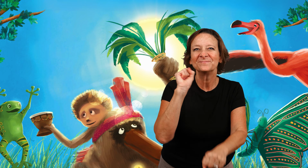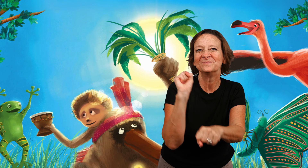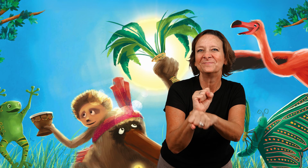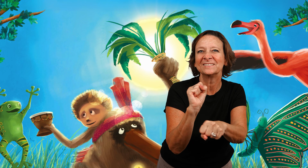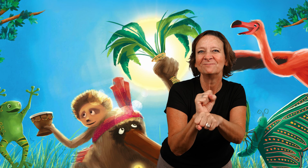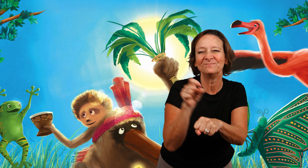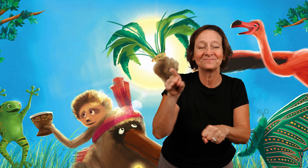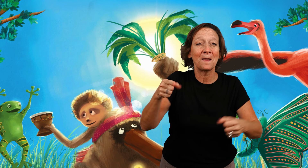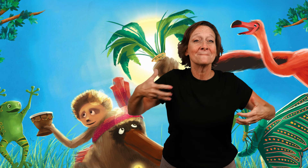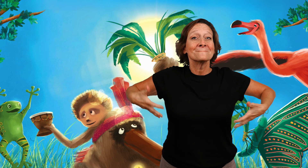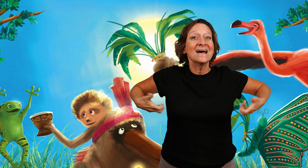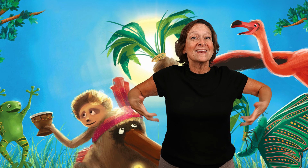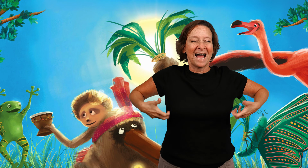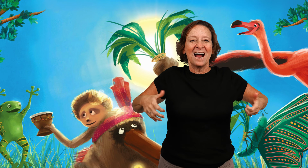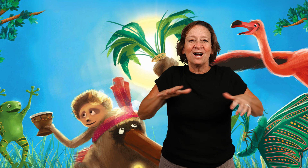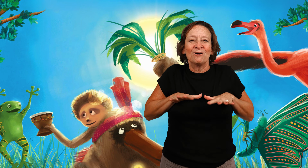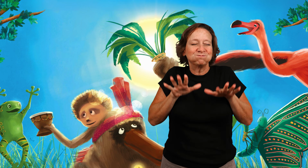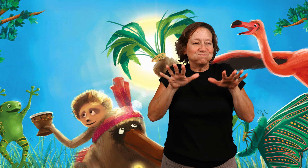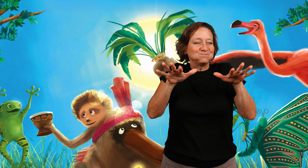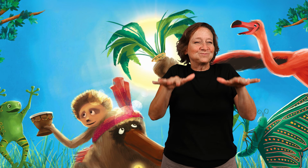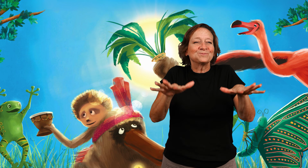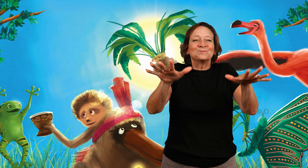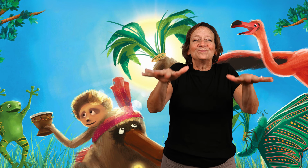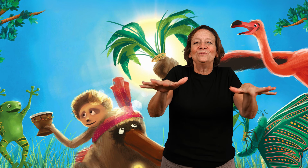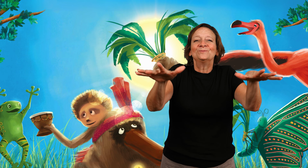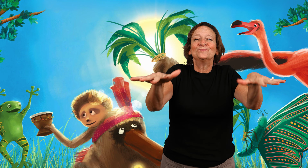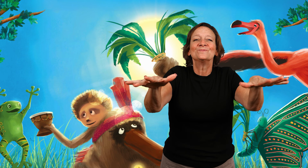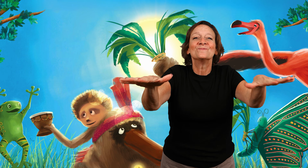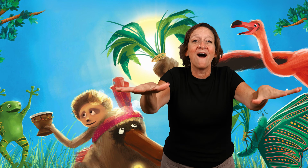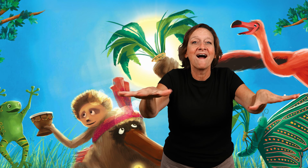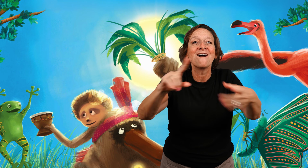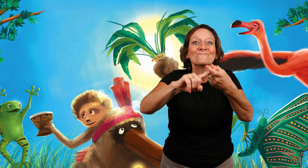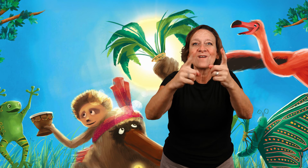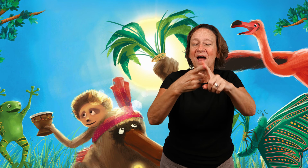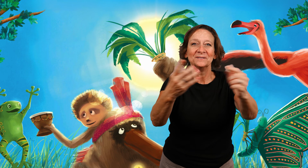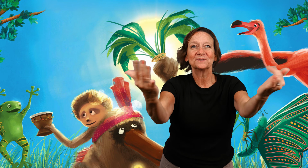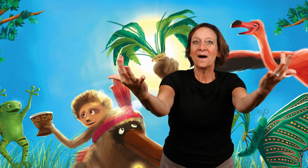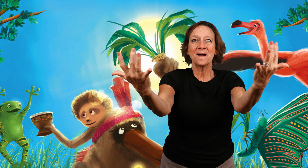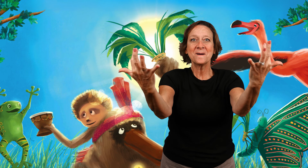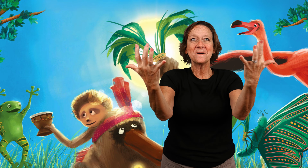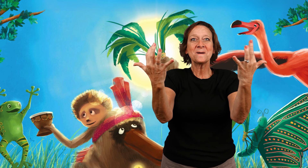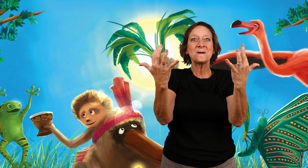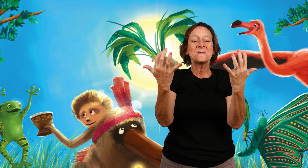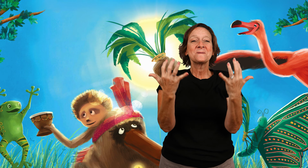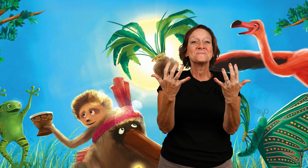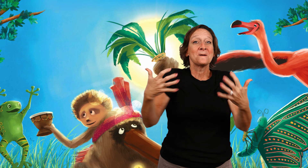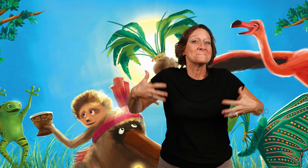Yes! Baboon radiated fun, and everyone actually came